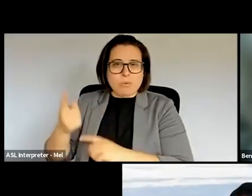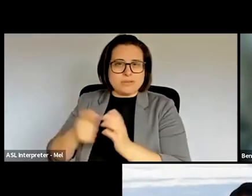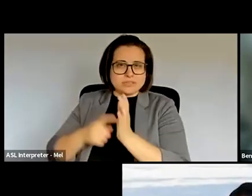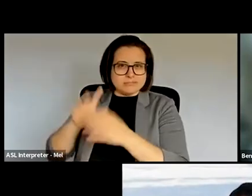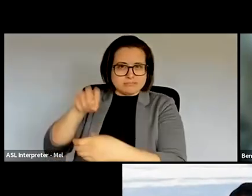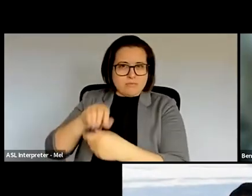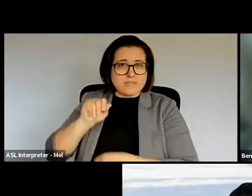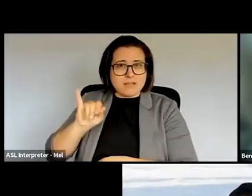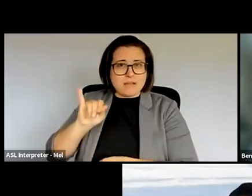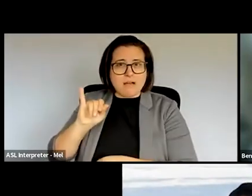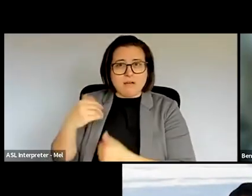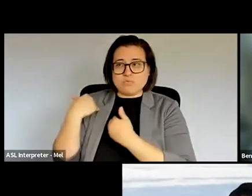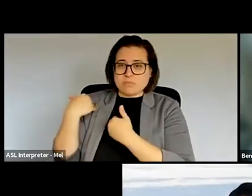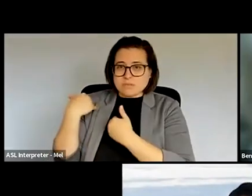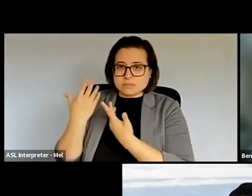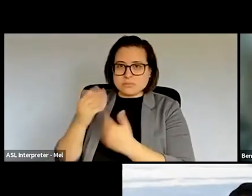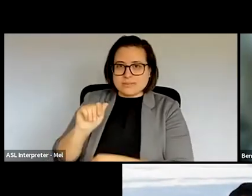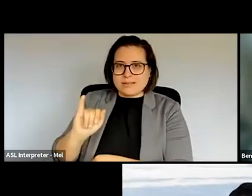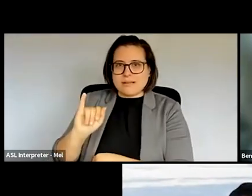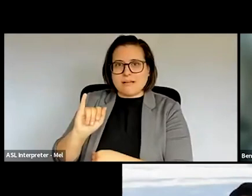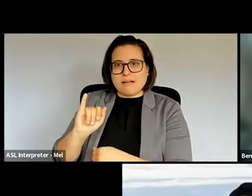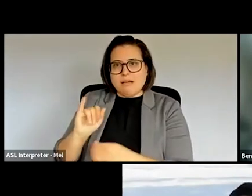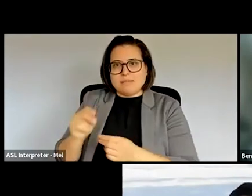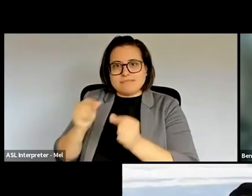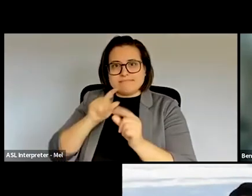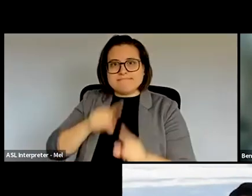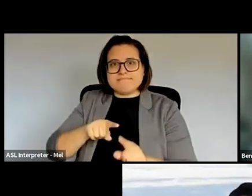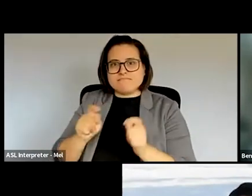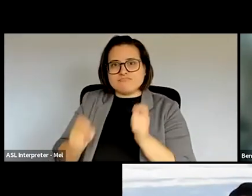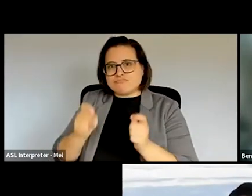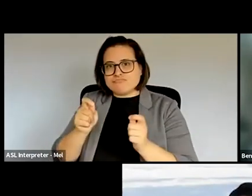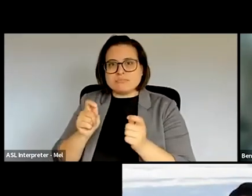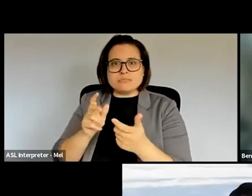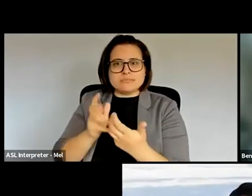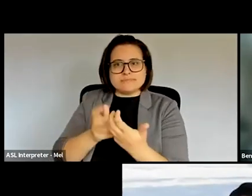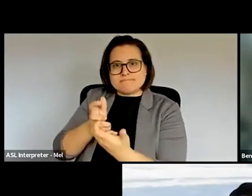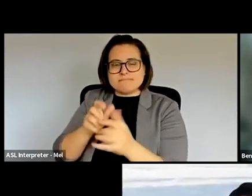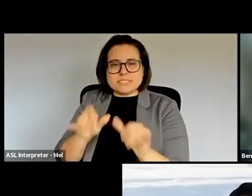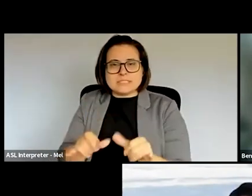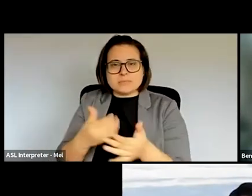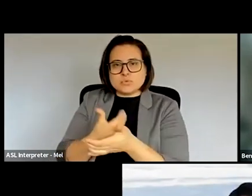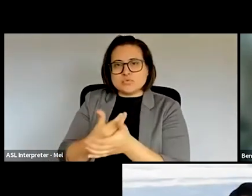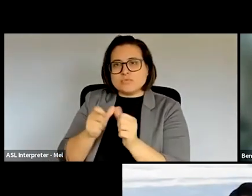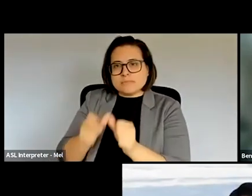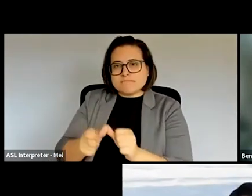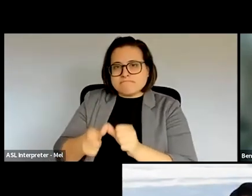AI deployment to rapidly respond to and adjust systems to new and ongoing kinds of attacks.